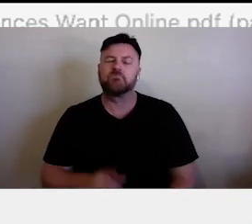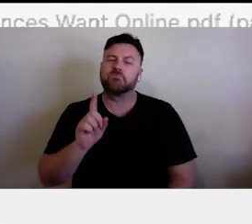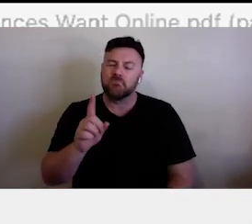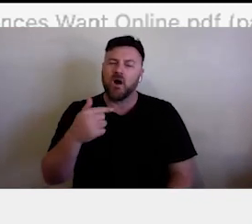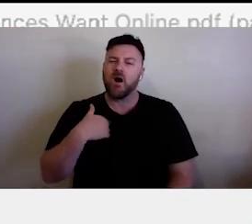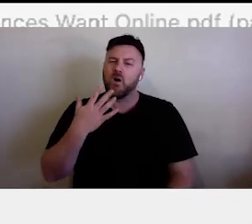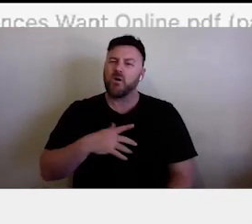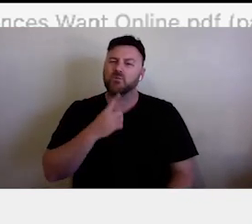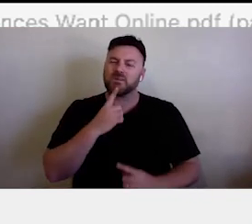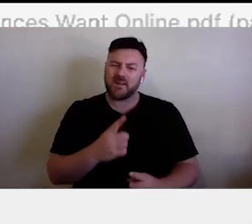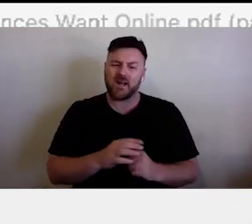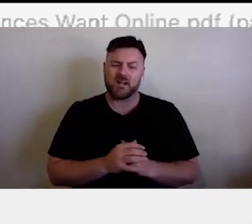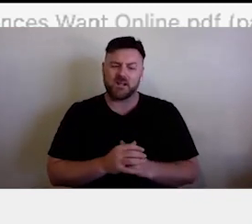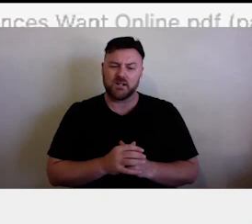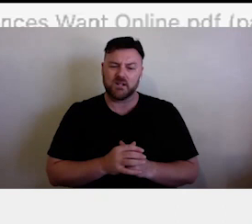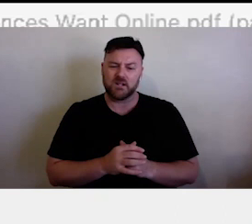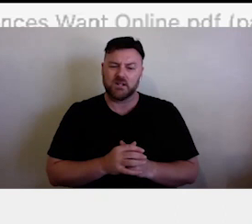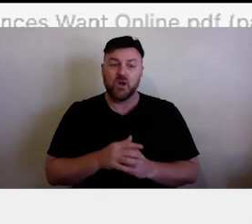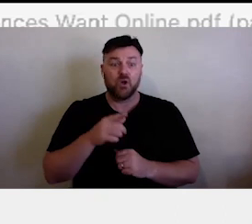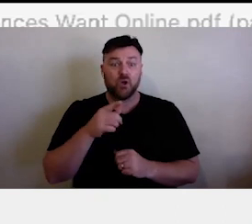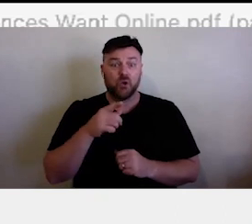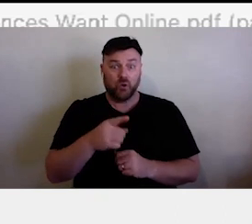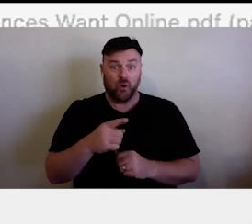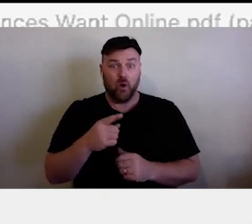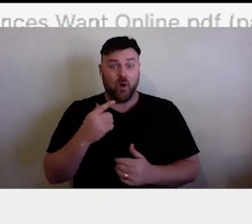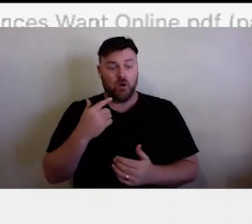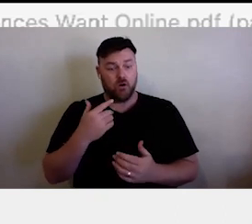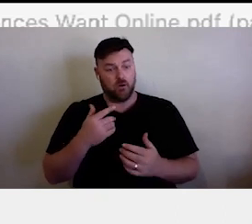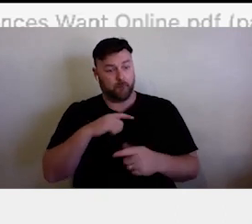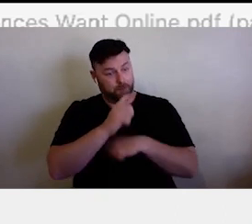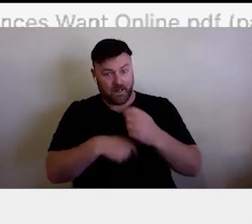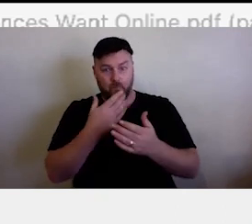We don't have time to do justice to all of the complexities of that